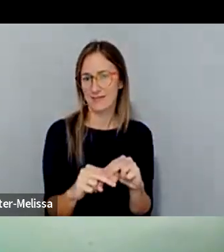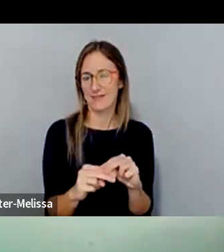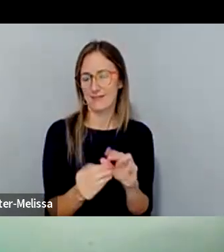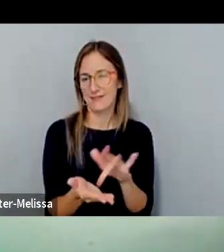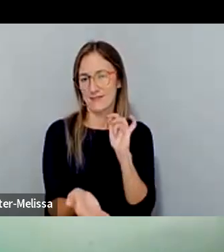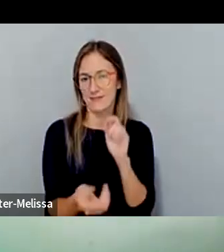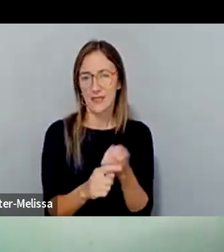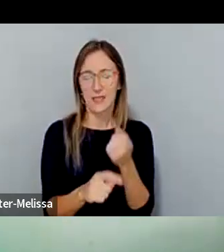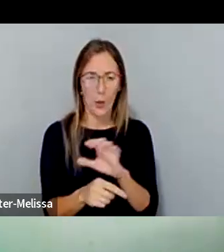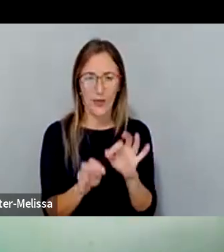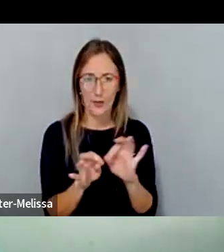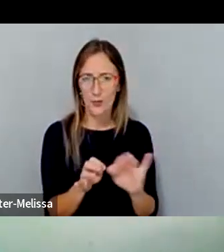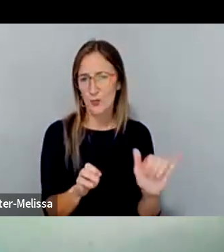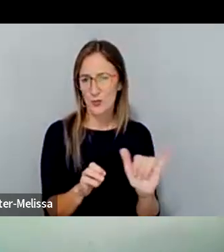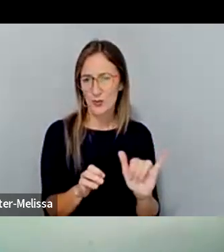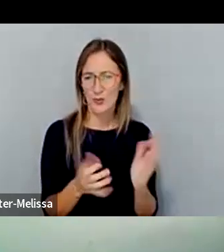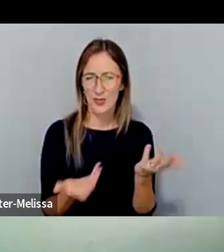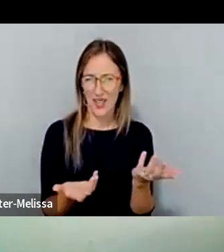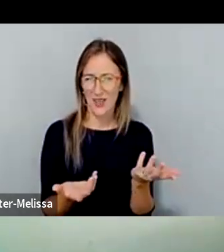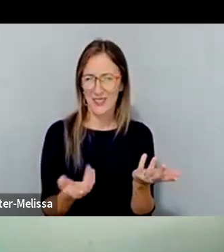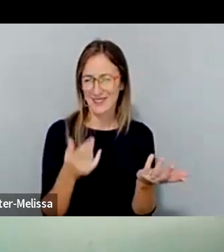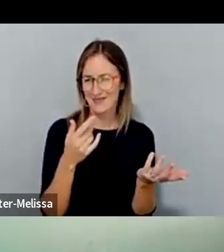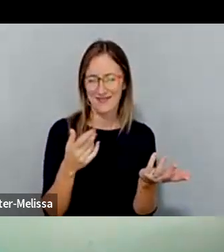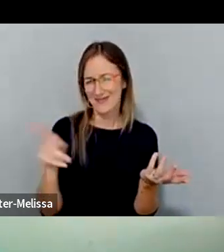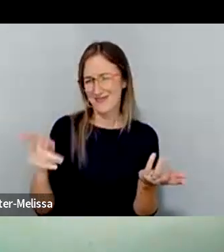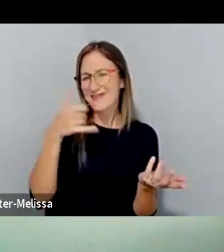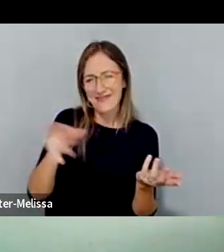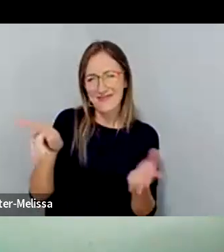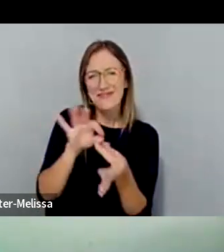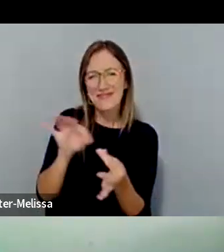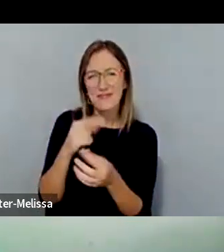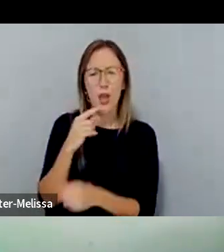understand anything even though people are definitely saying things. The